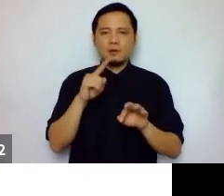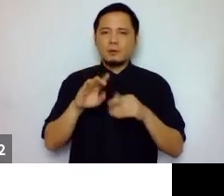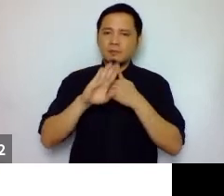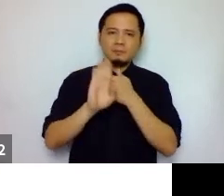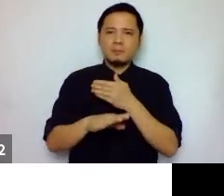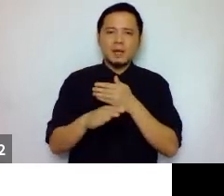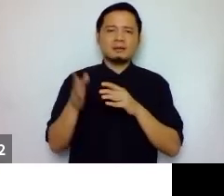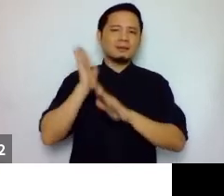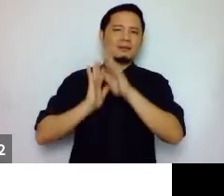Good morning.